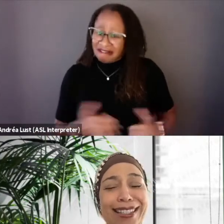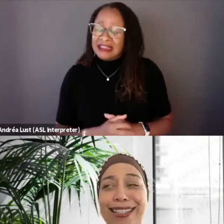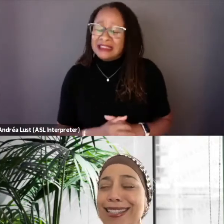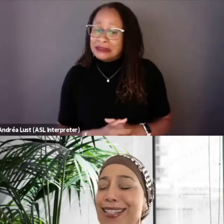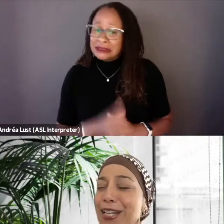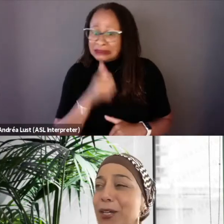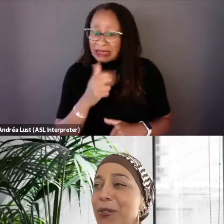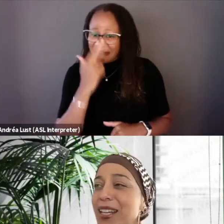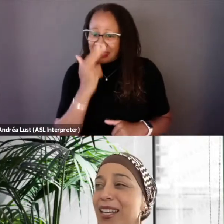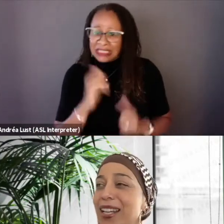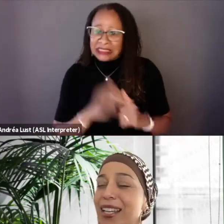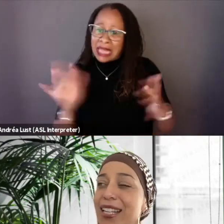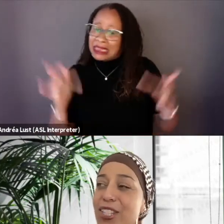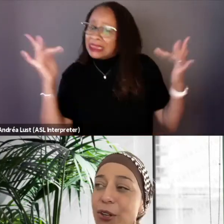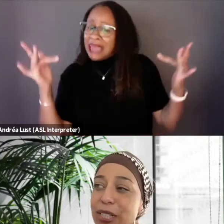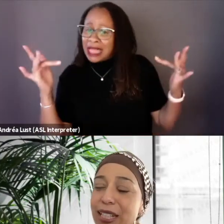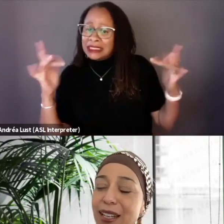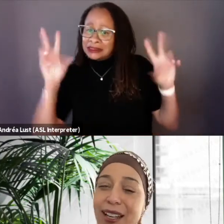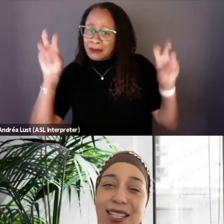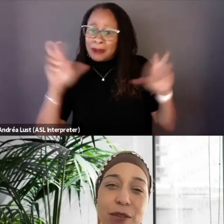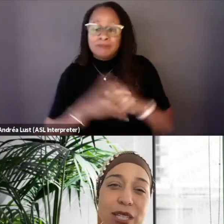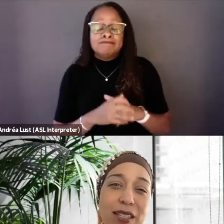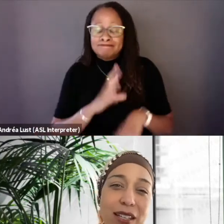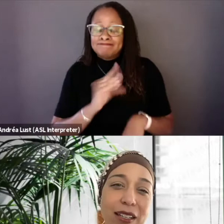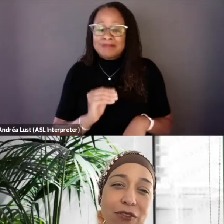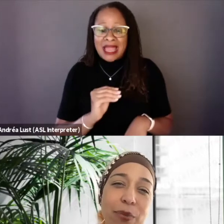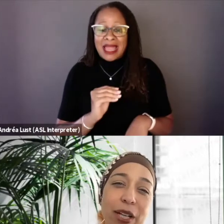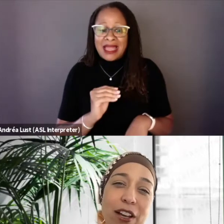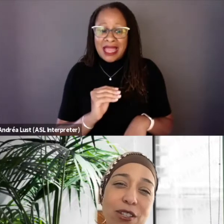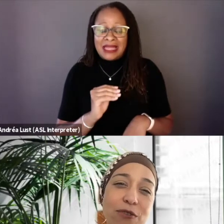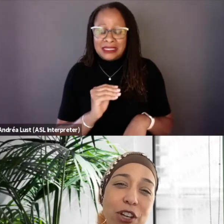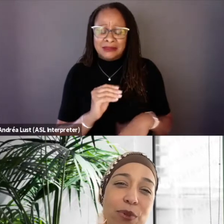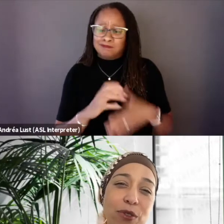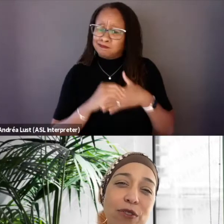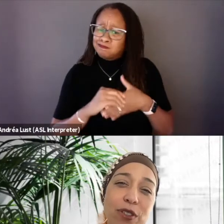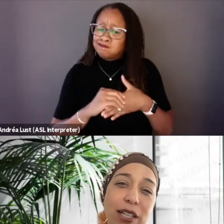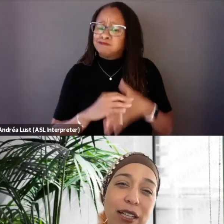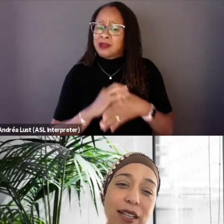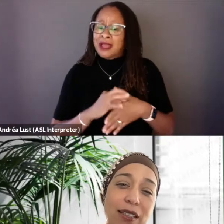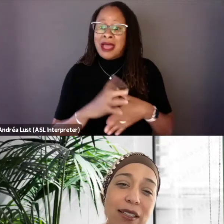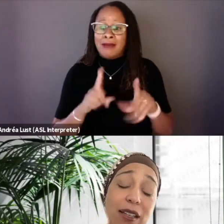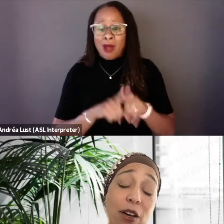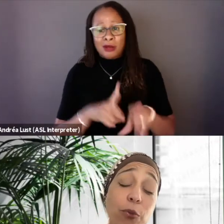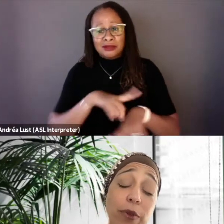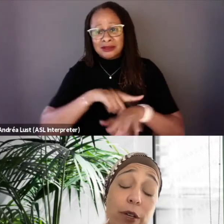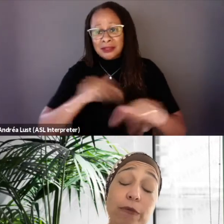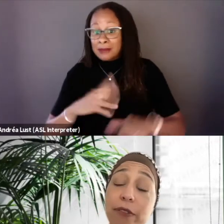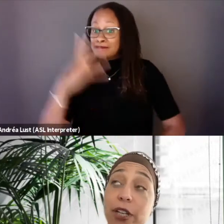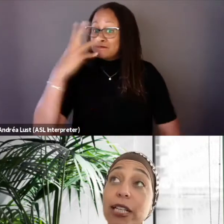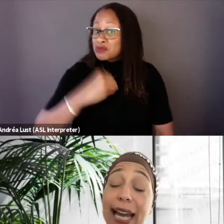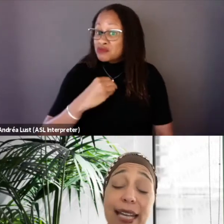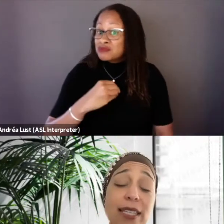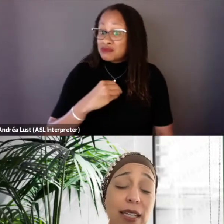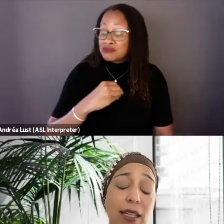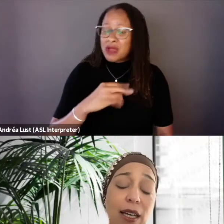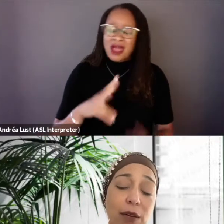You know, it's certainly substantive, but also very beautiful and hopefully very lasting,